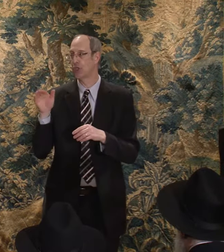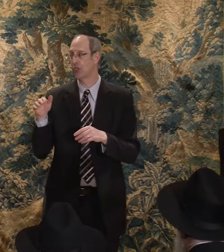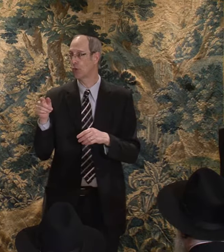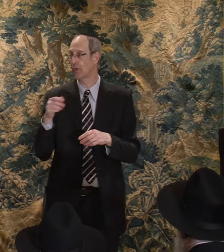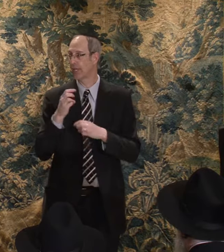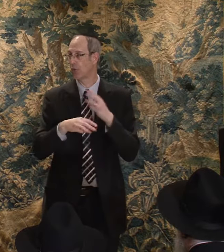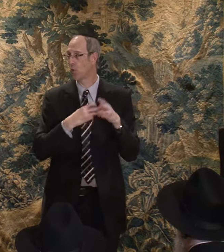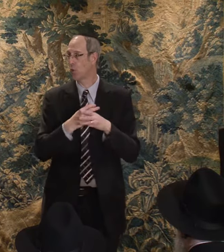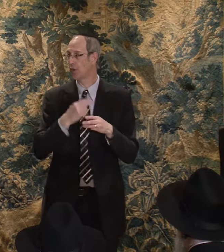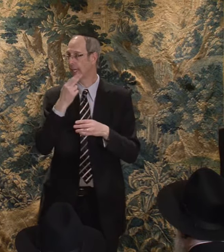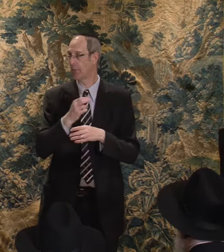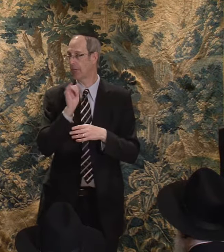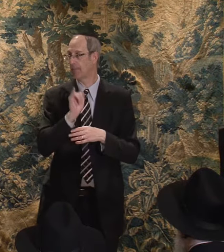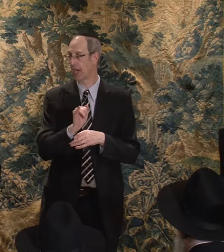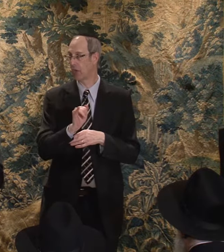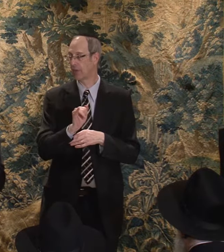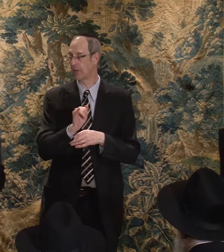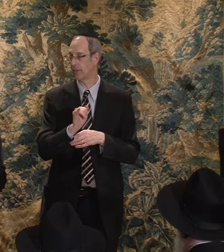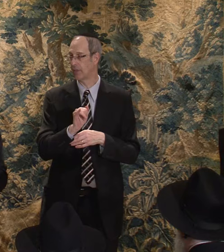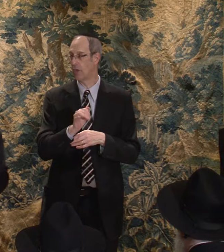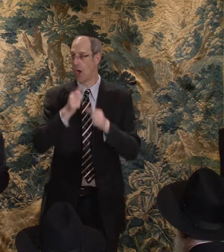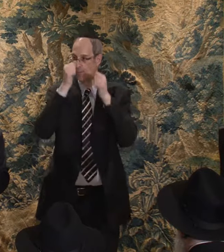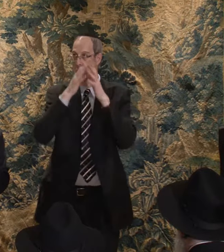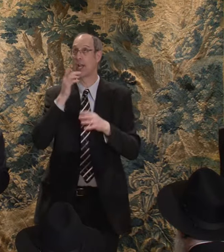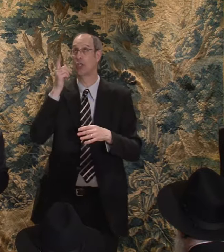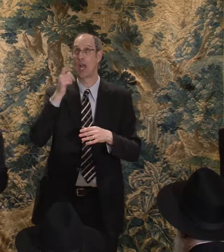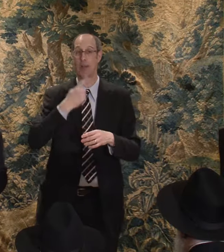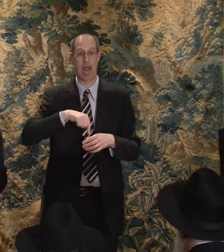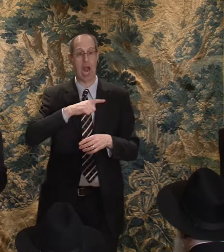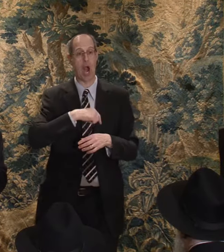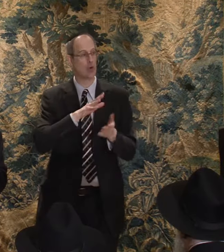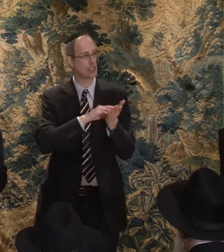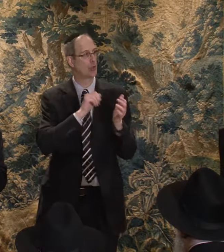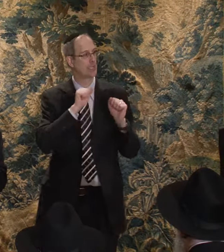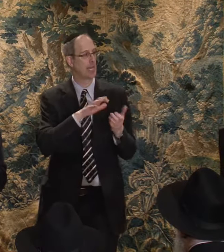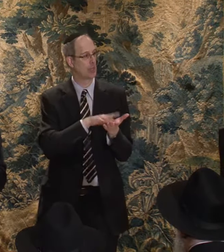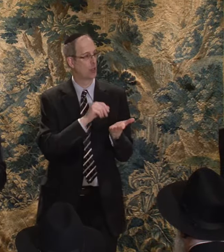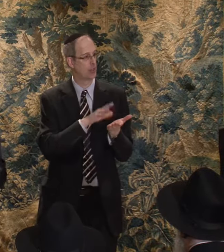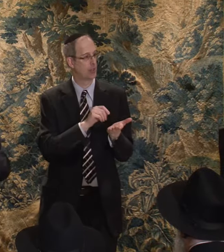that are hearing impaired borer Hashem our children are able to learn but if we